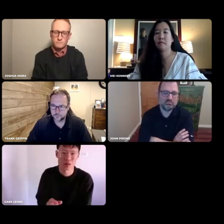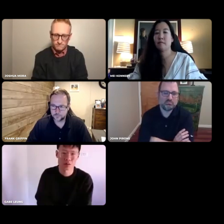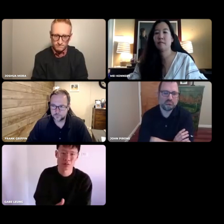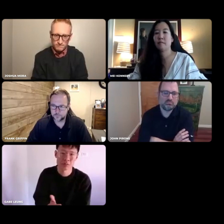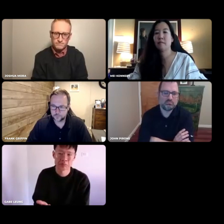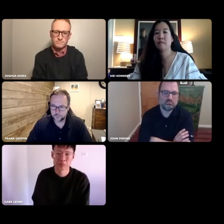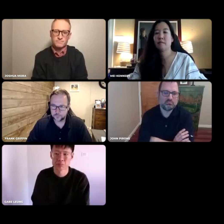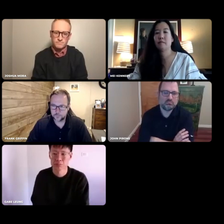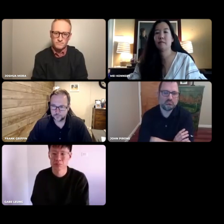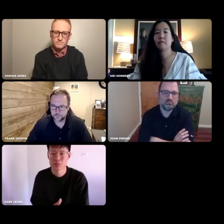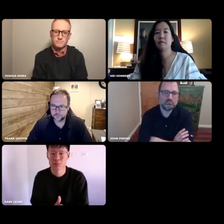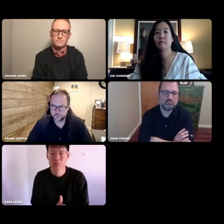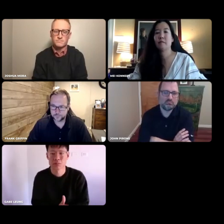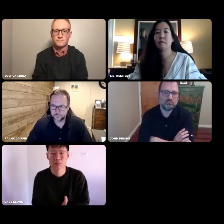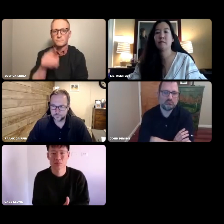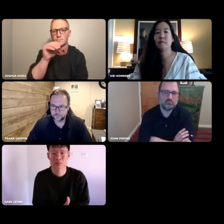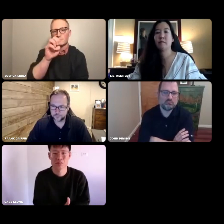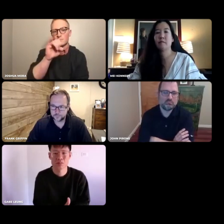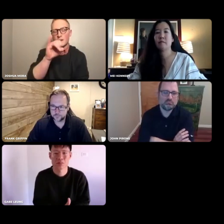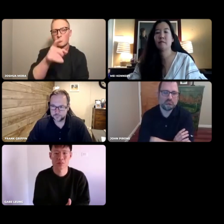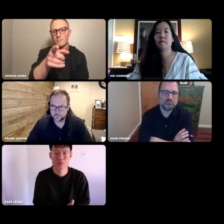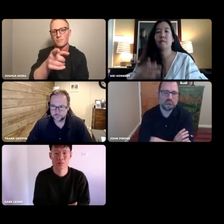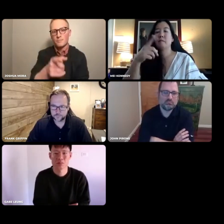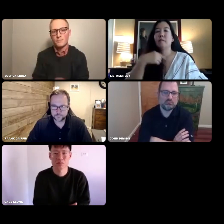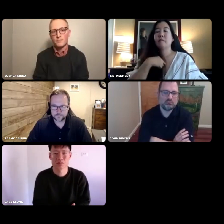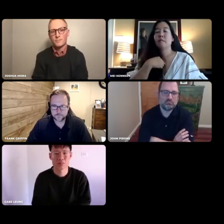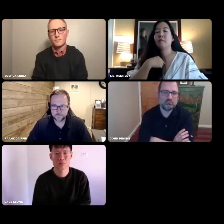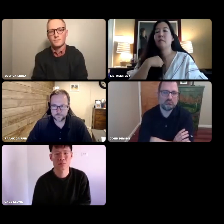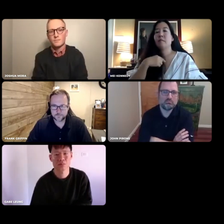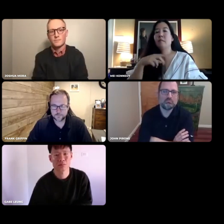I believe the right software helps tremendously.